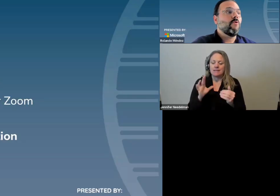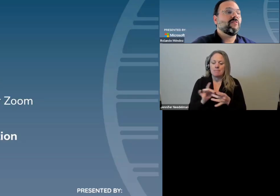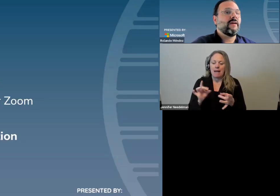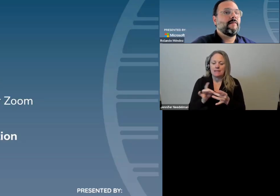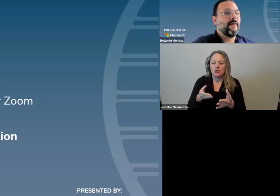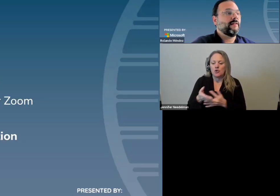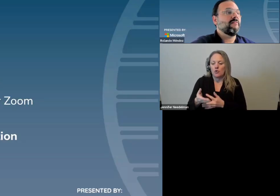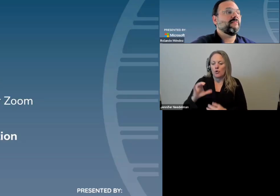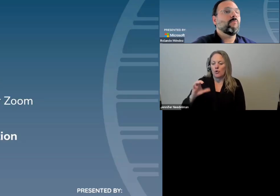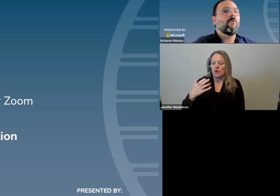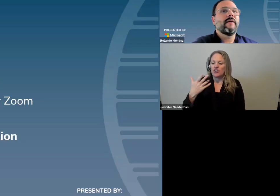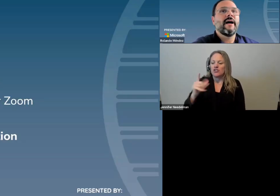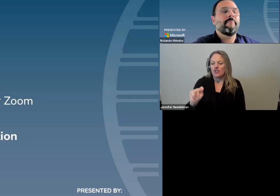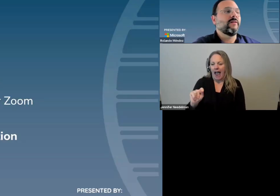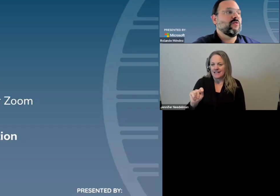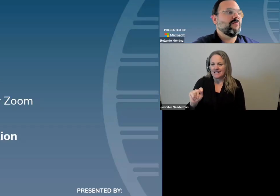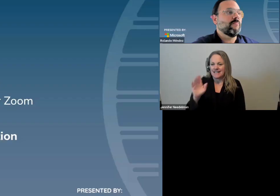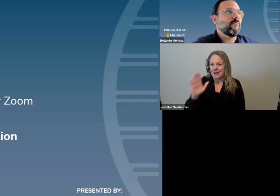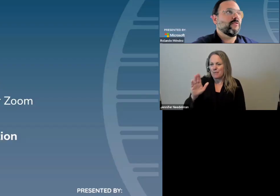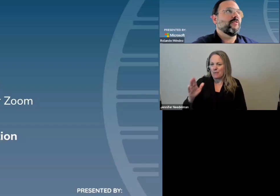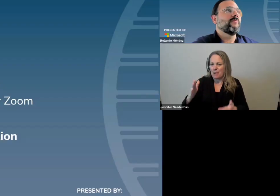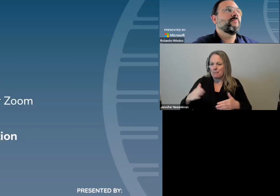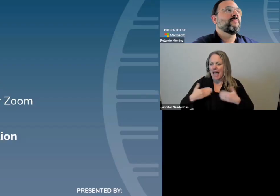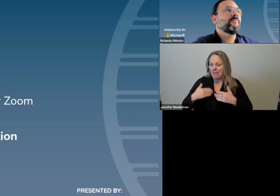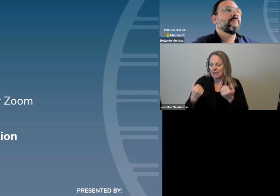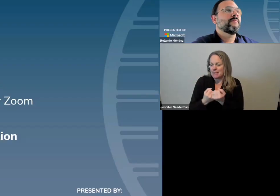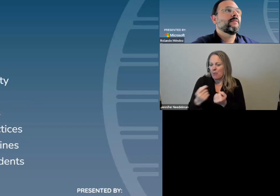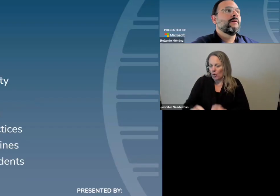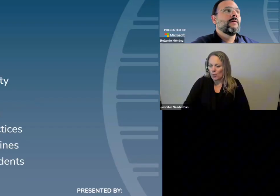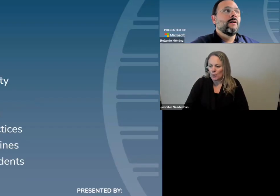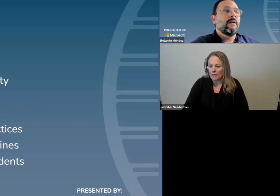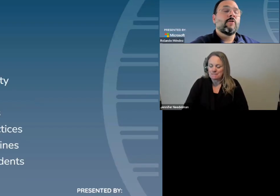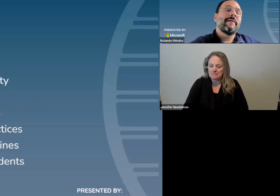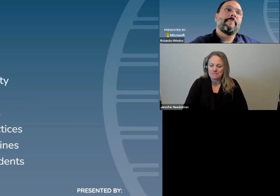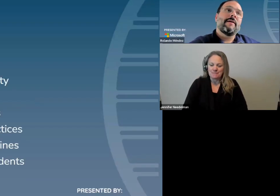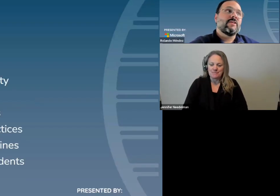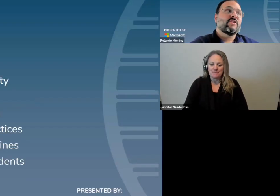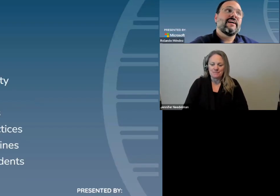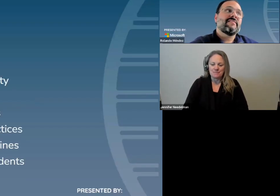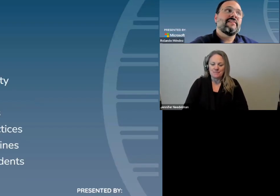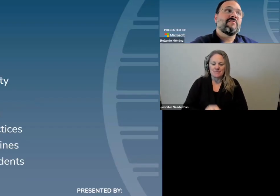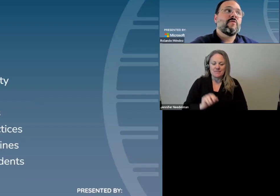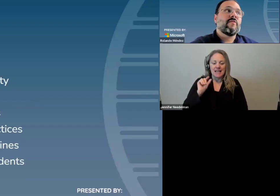to hosts and panelists and we'll be happy to support you. A little bit about Teach Access: